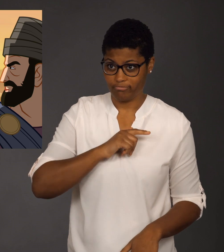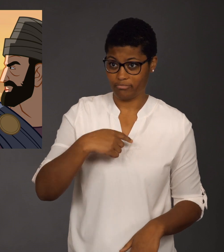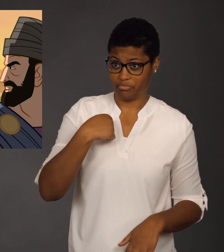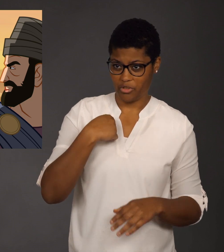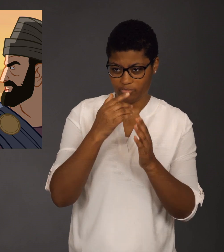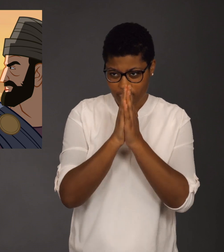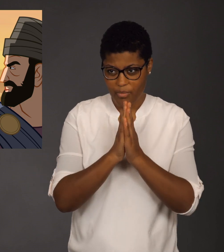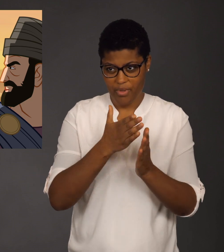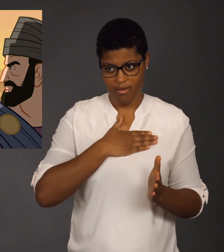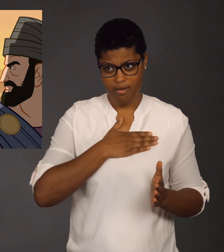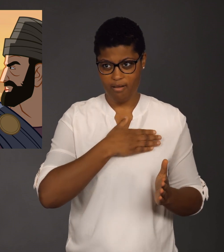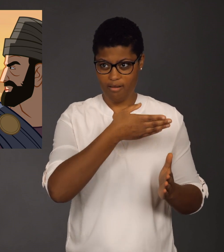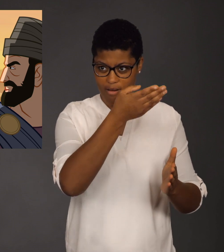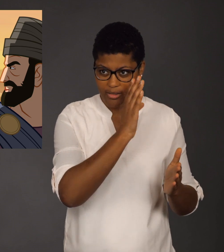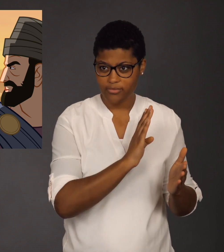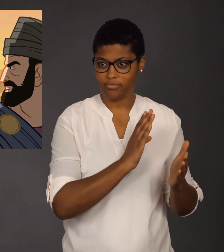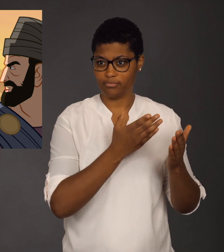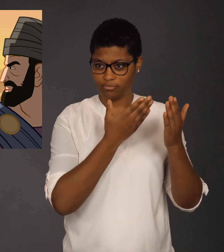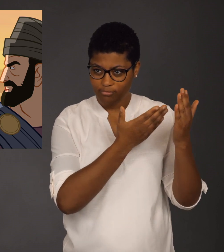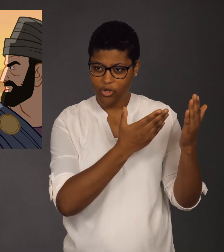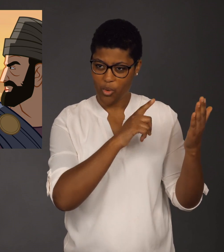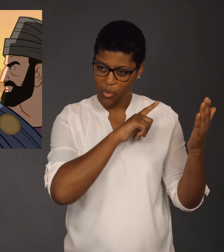Then Elijah would pray to the Lord to start a fire.